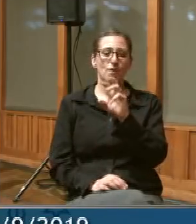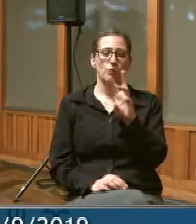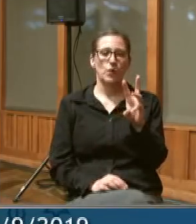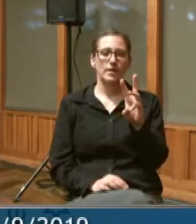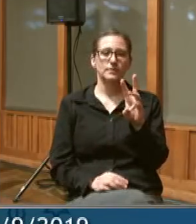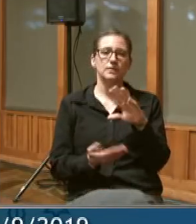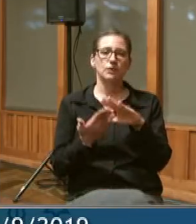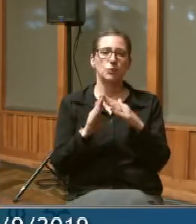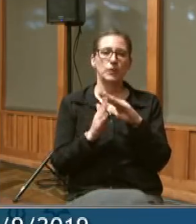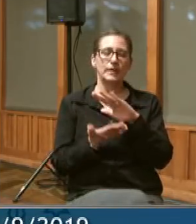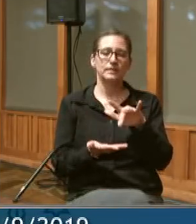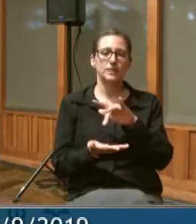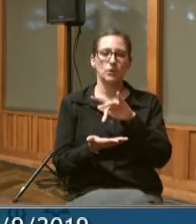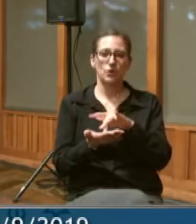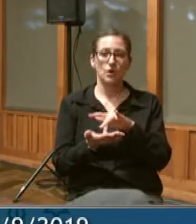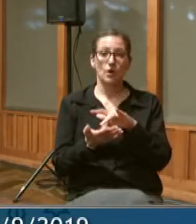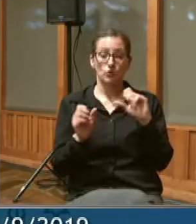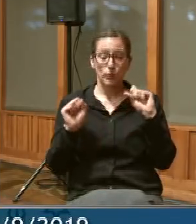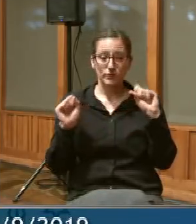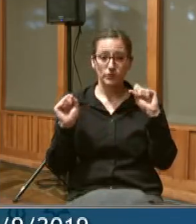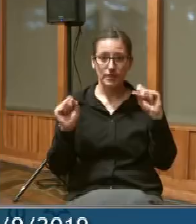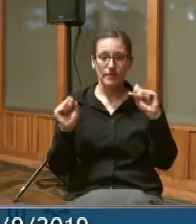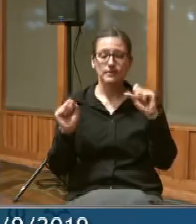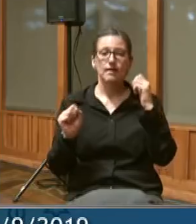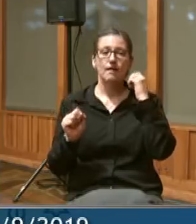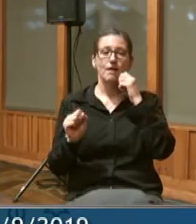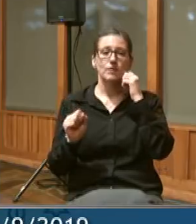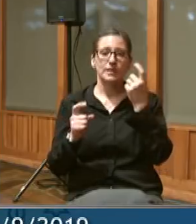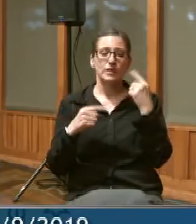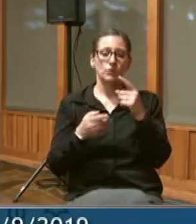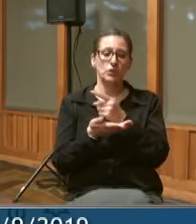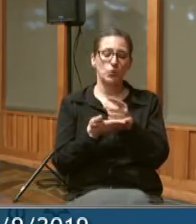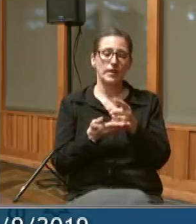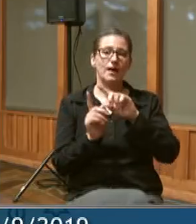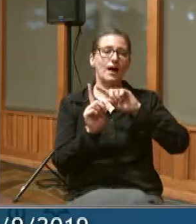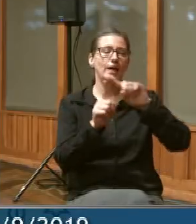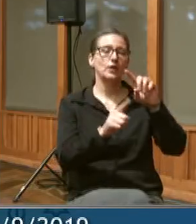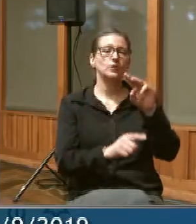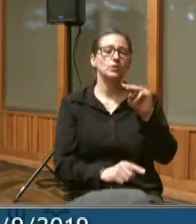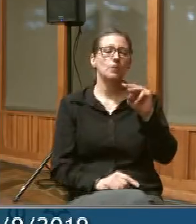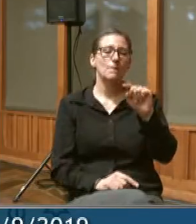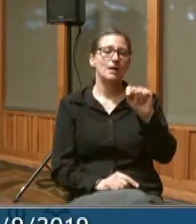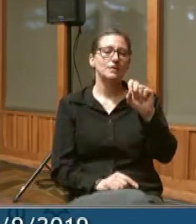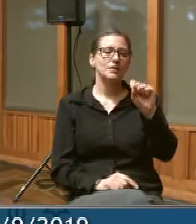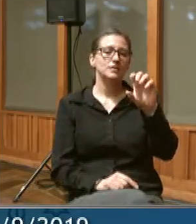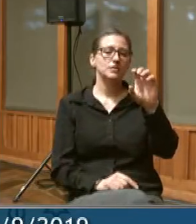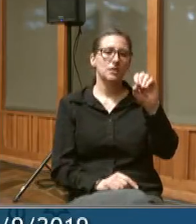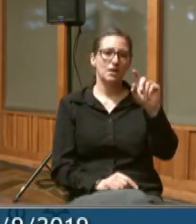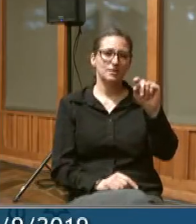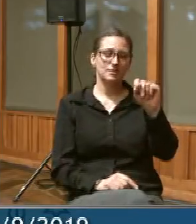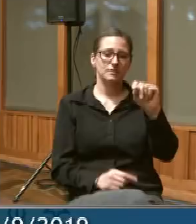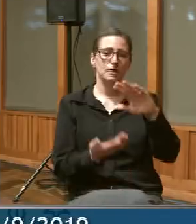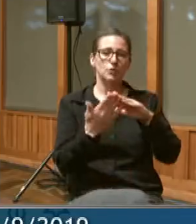I LIVE IN SOUTHWEST PORTLAND ON HAMILTON STREET. I BELONG TO THE SOUTHWEST COMMUNITY CENTER.